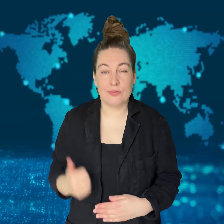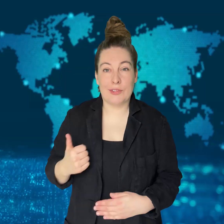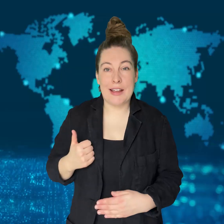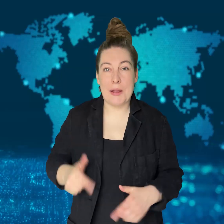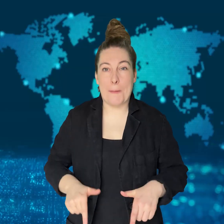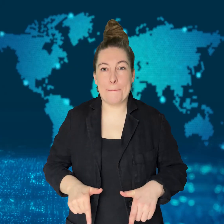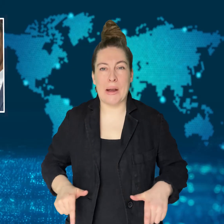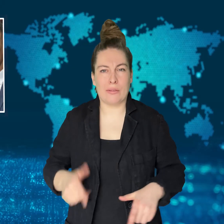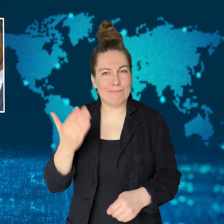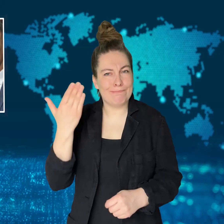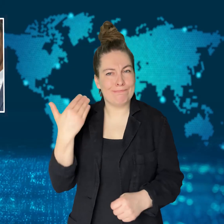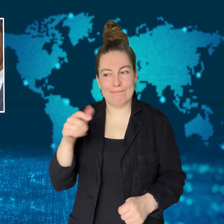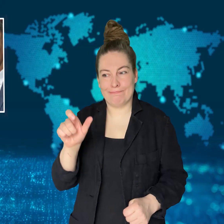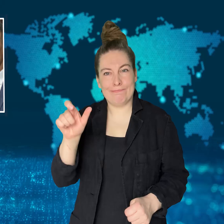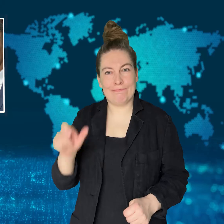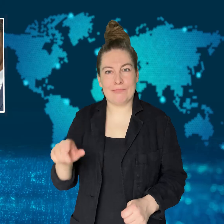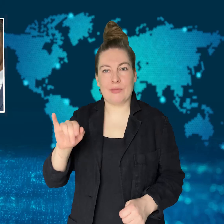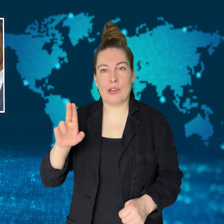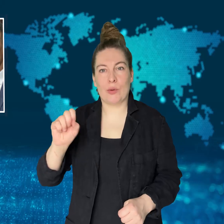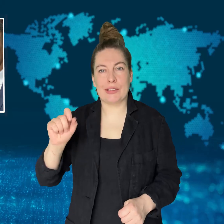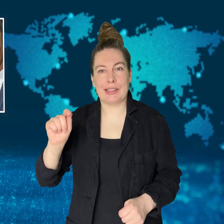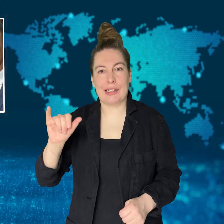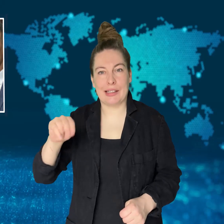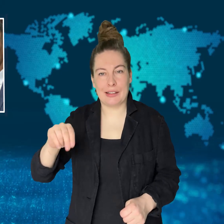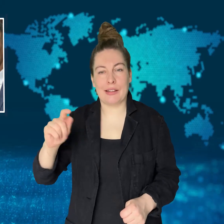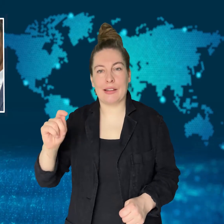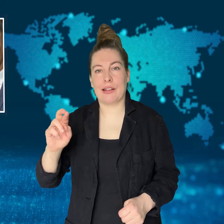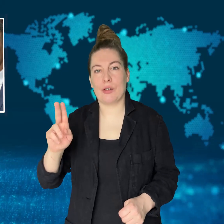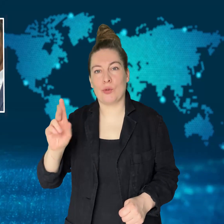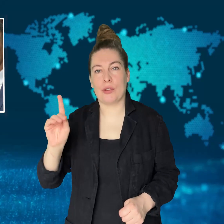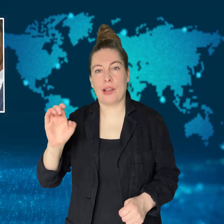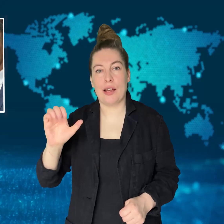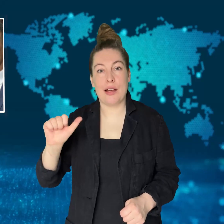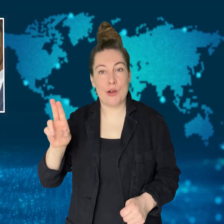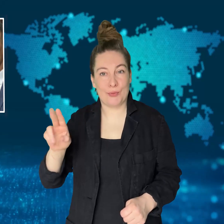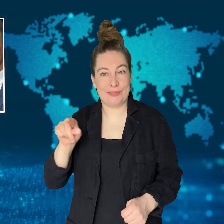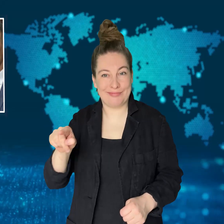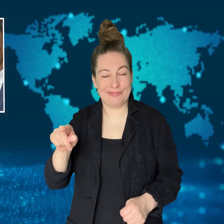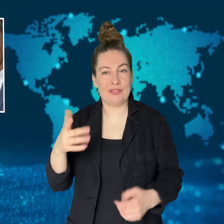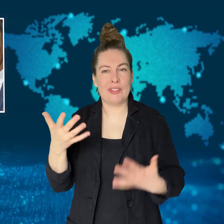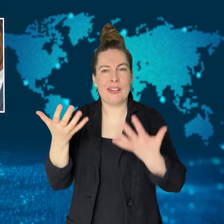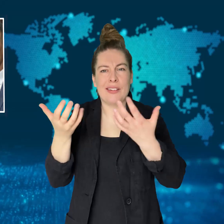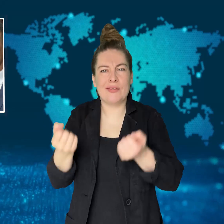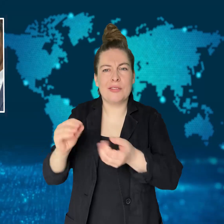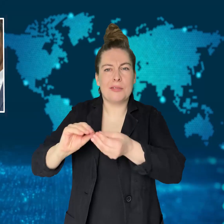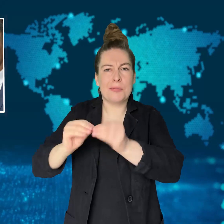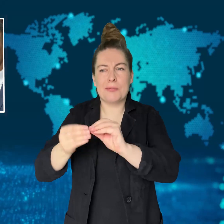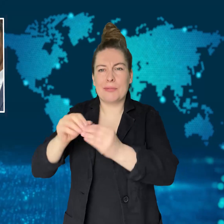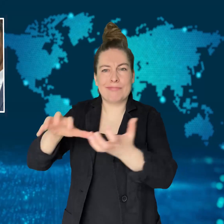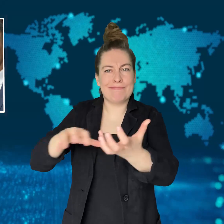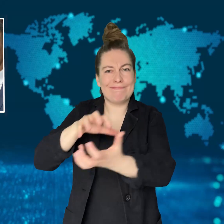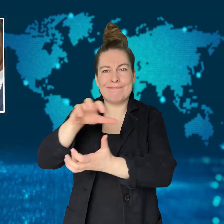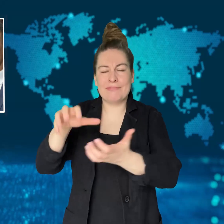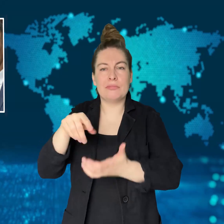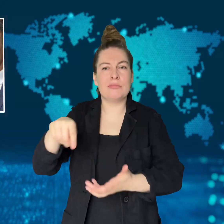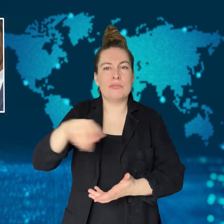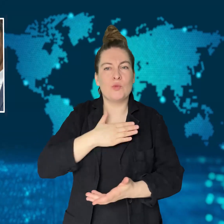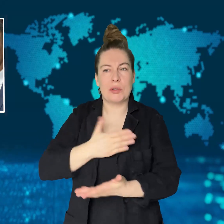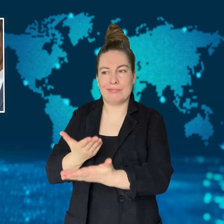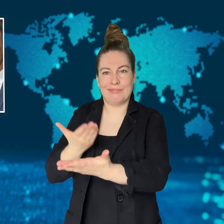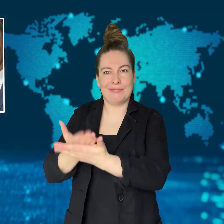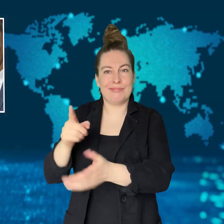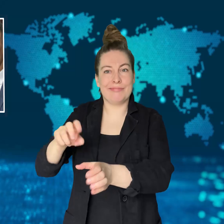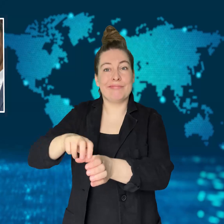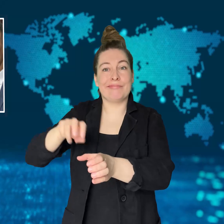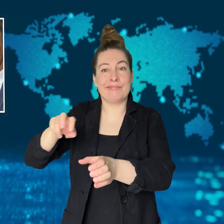Canada's Prime Minister has called for snap elections.